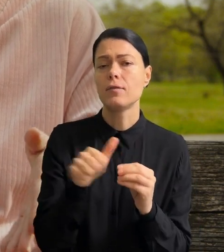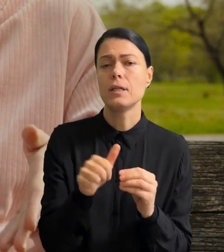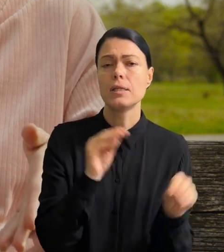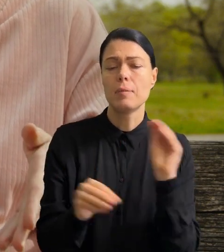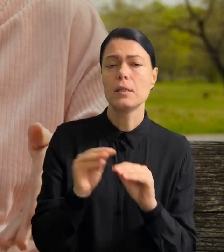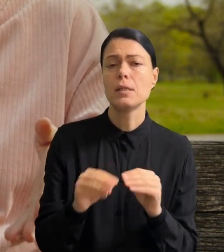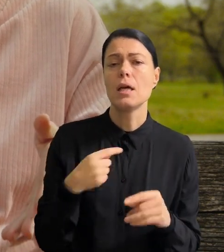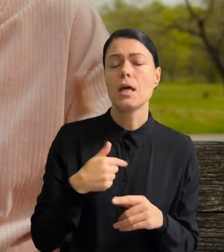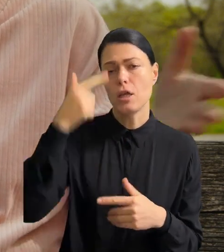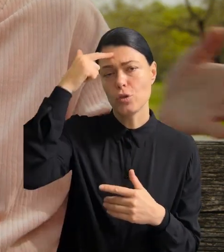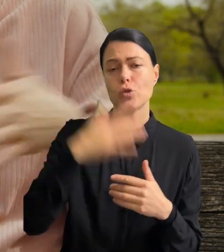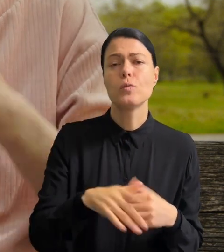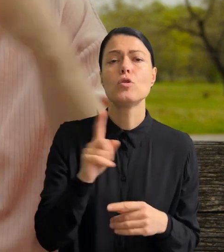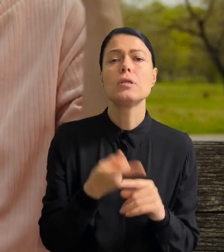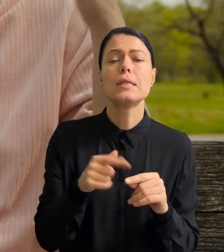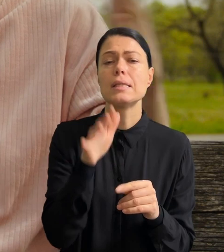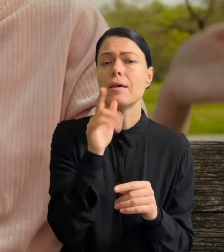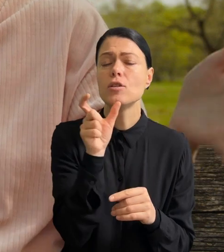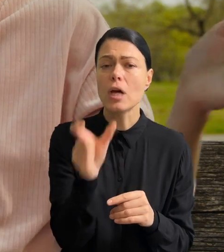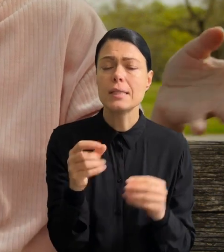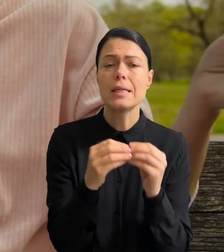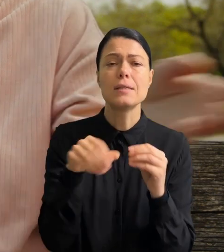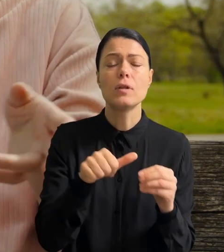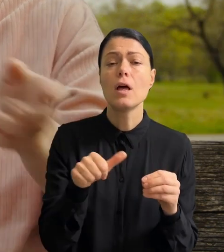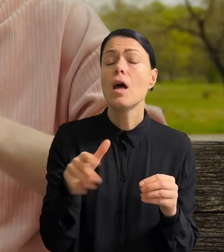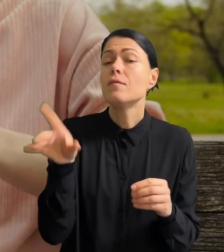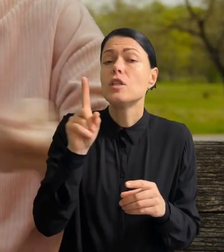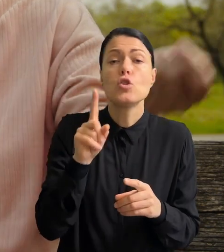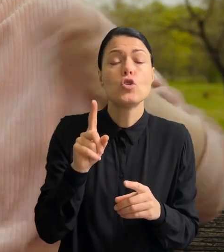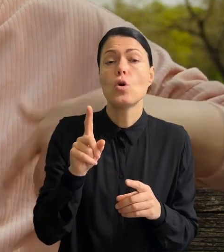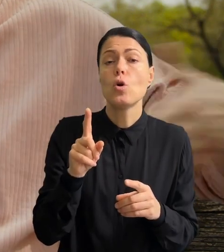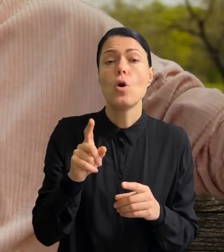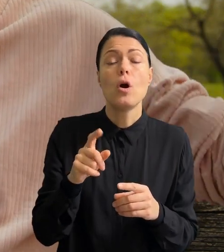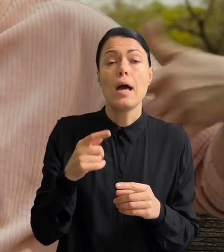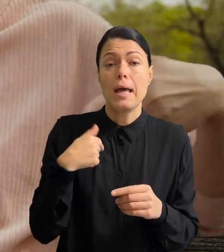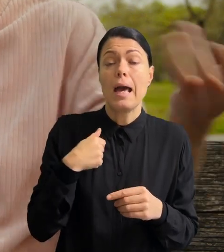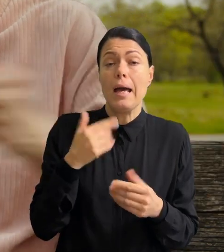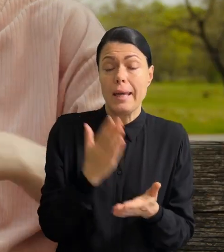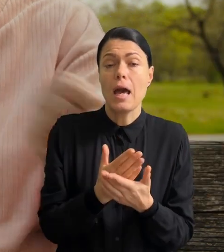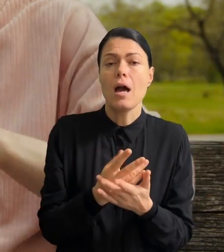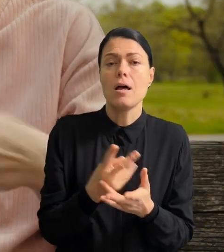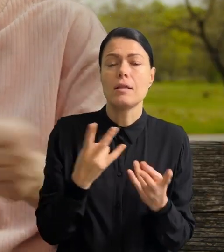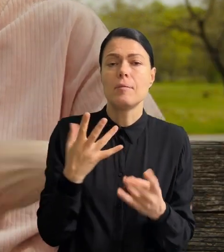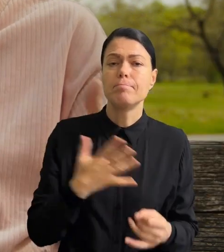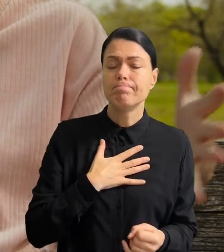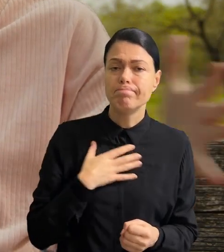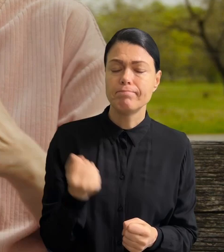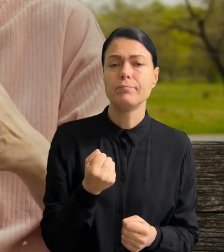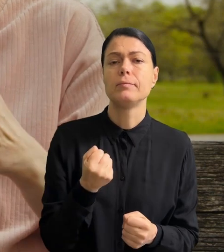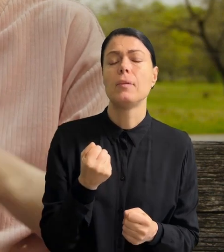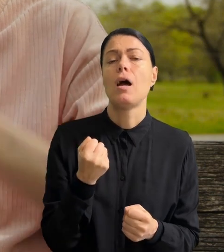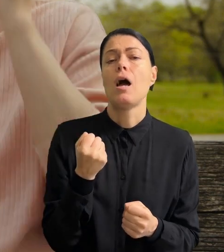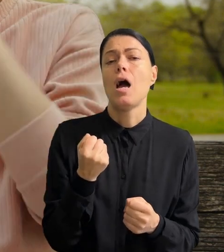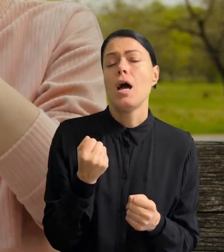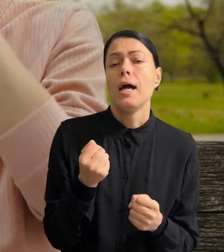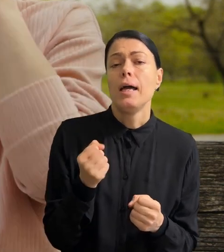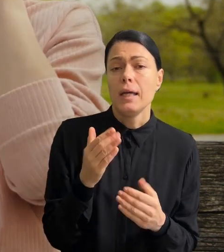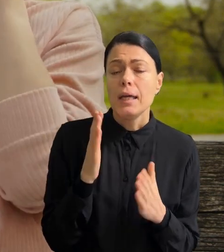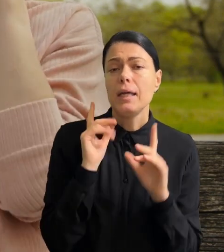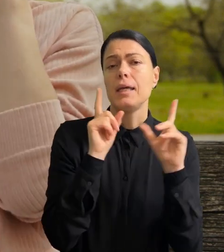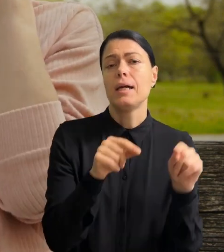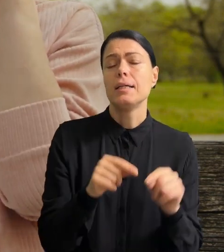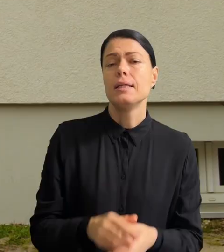In those 10 minutes, I had to gather everything that I was and set off.